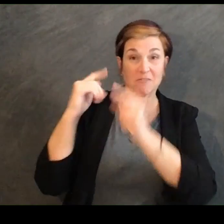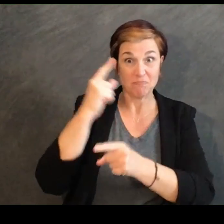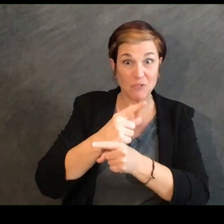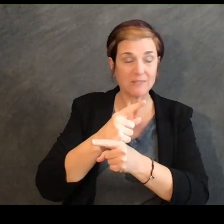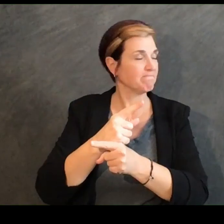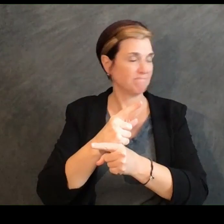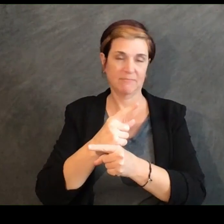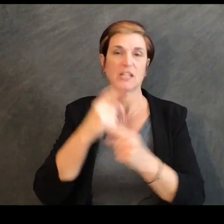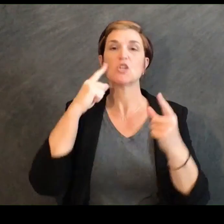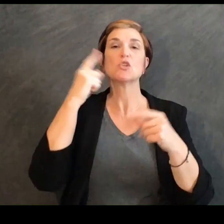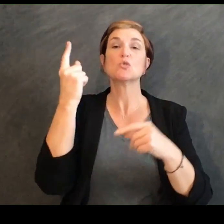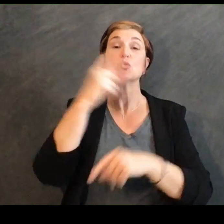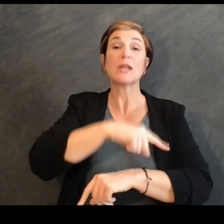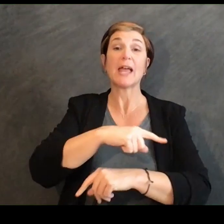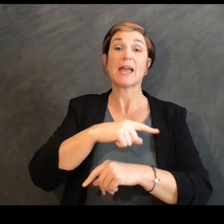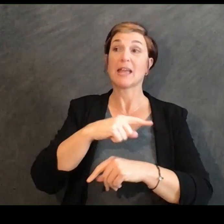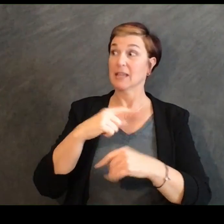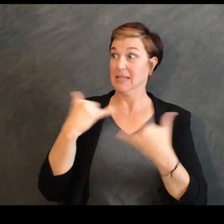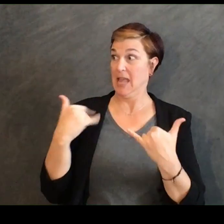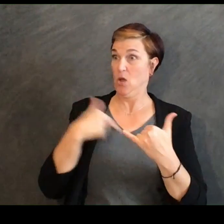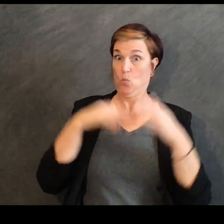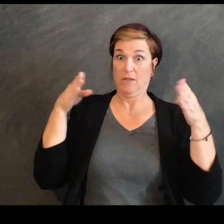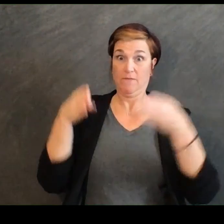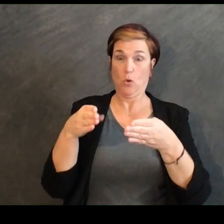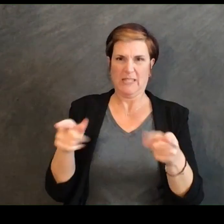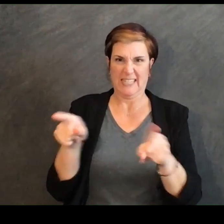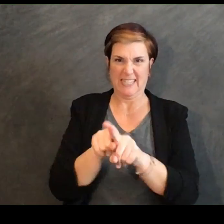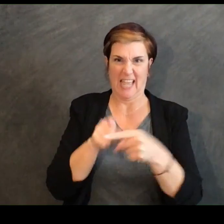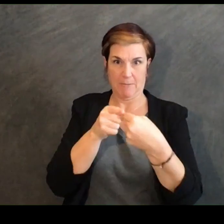that's the feeding the spread of the coronavirus and we look forward to